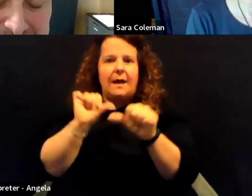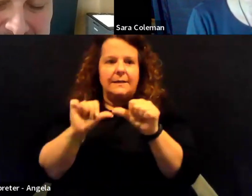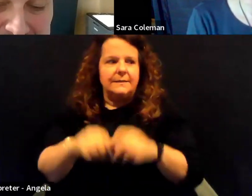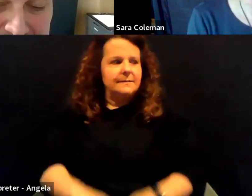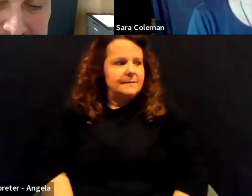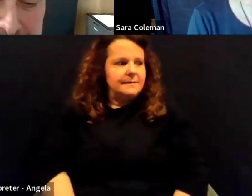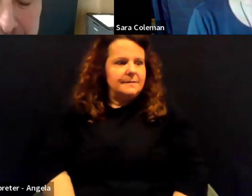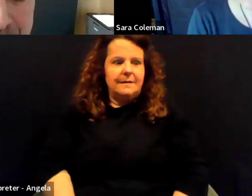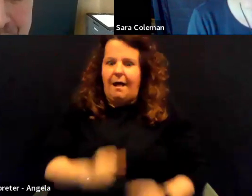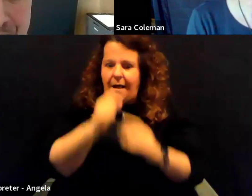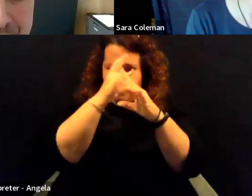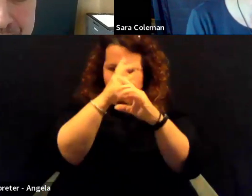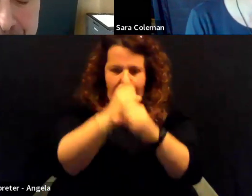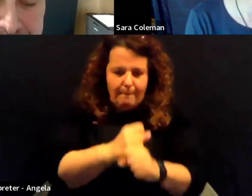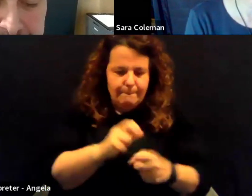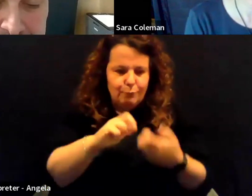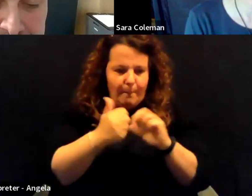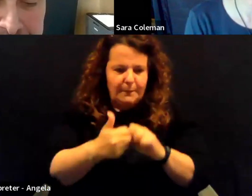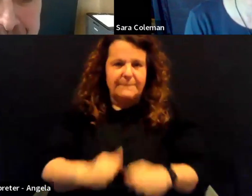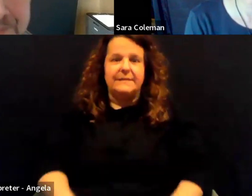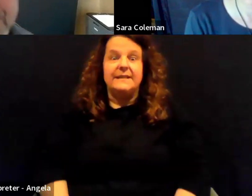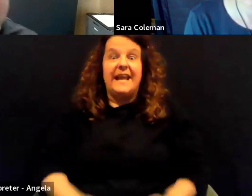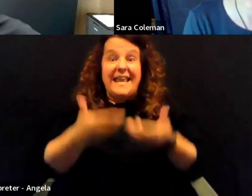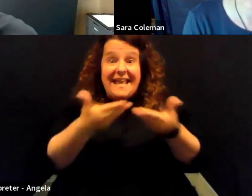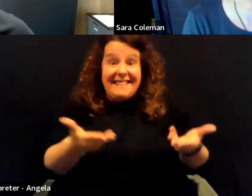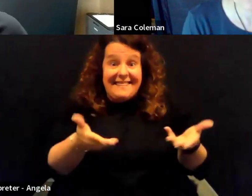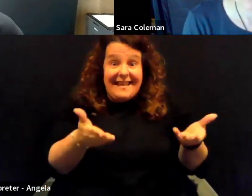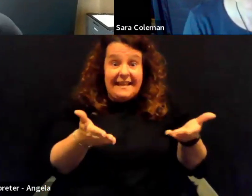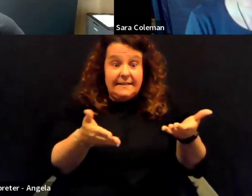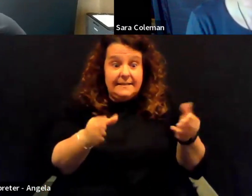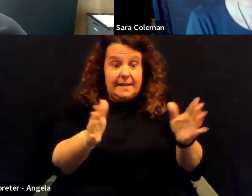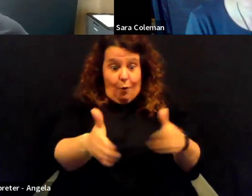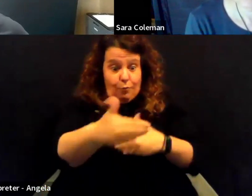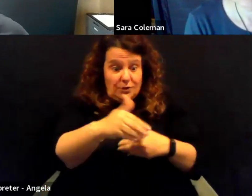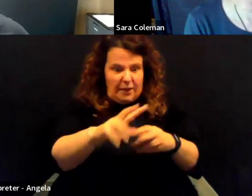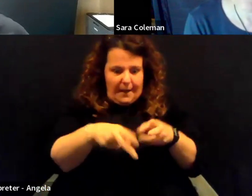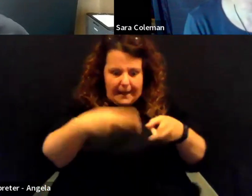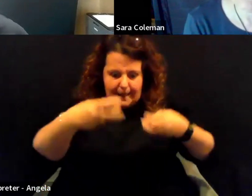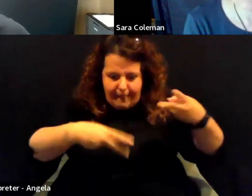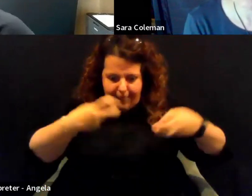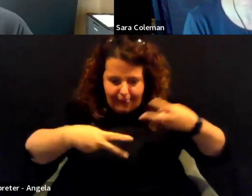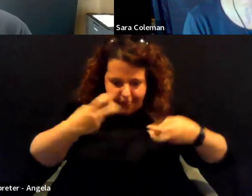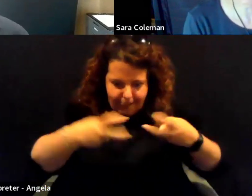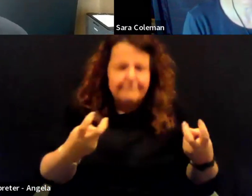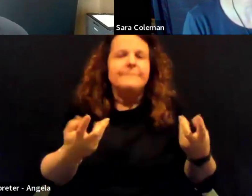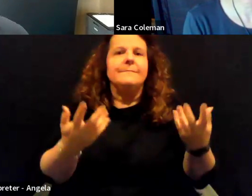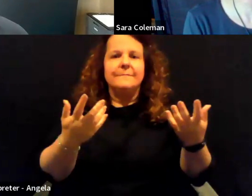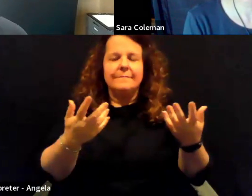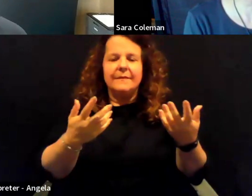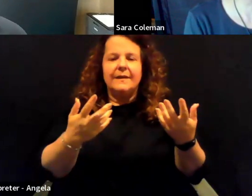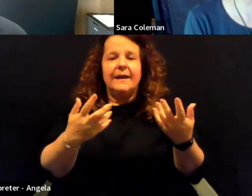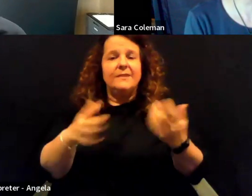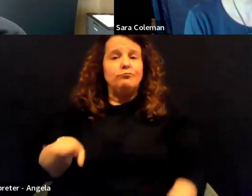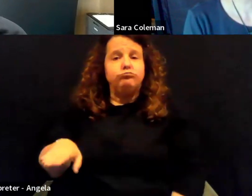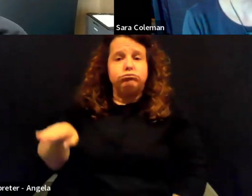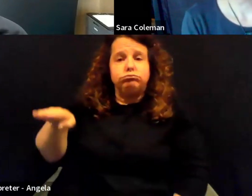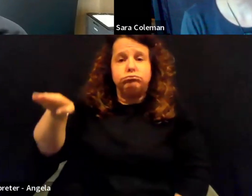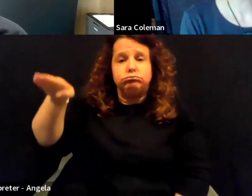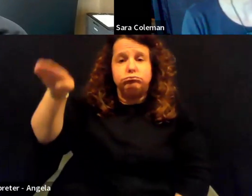I like tearing things apart. I liked all of those things. , and as I went through my education, I didn't